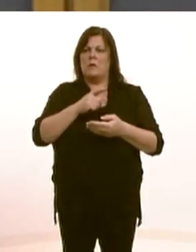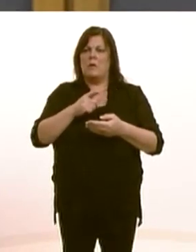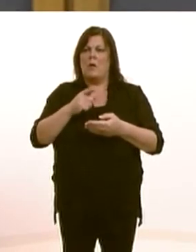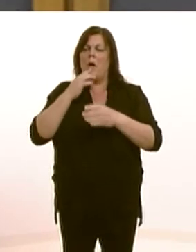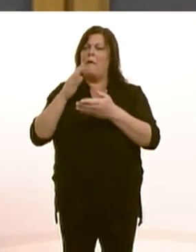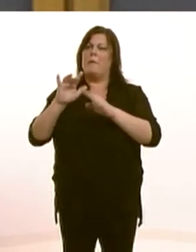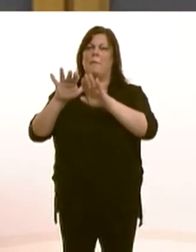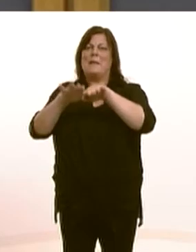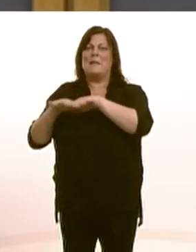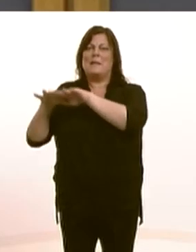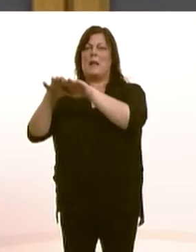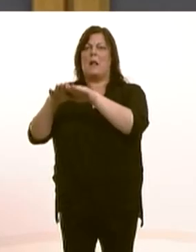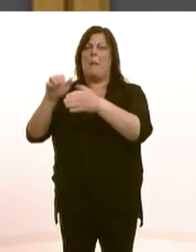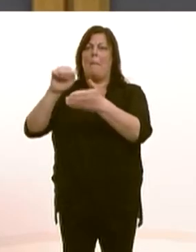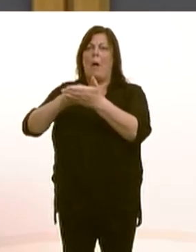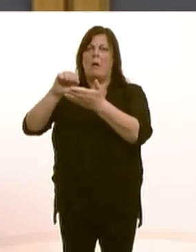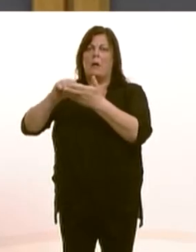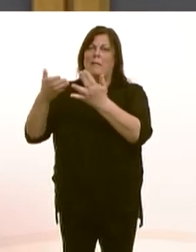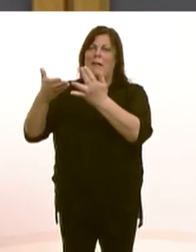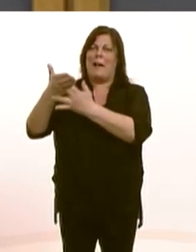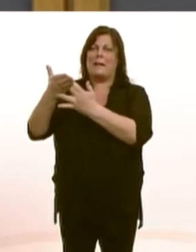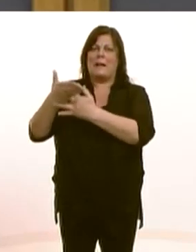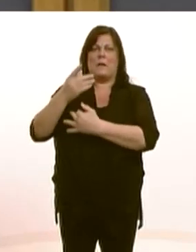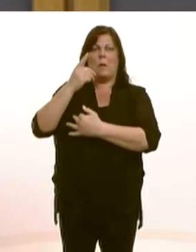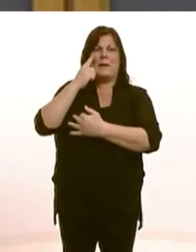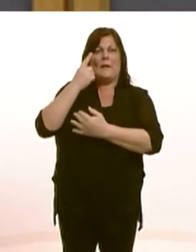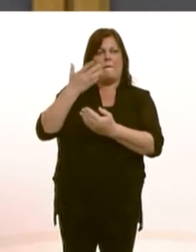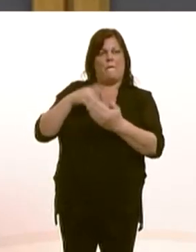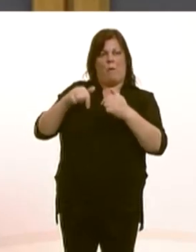market access that weíre currently seeing from this Government, but can the First Minister